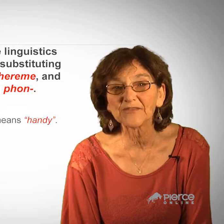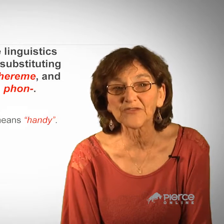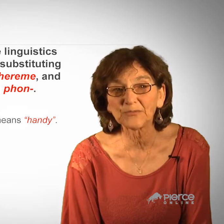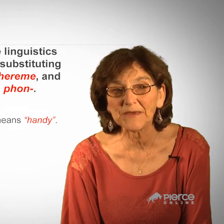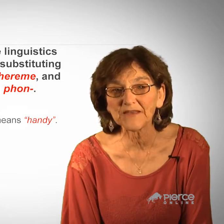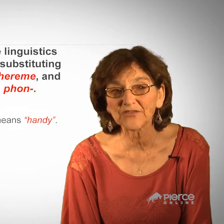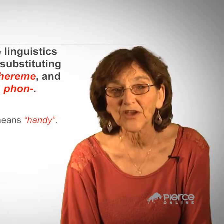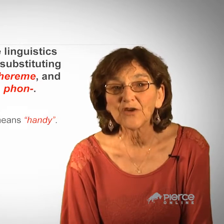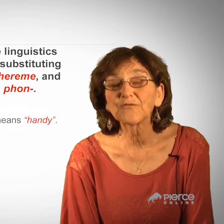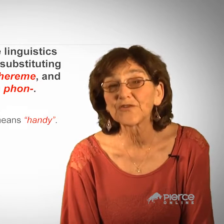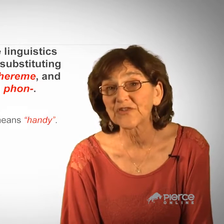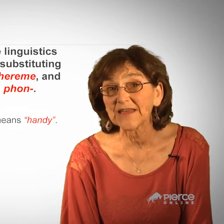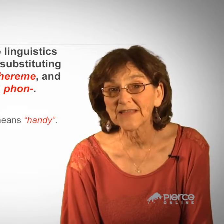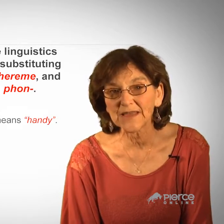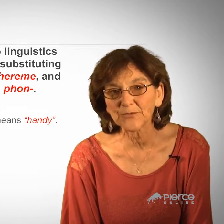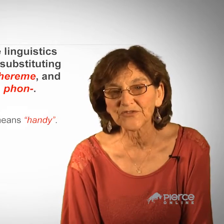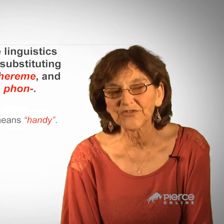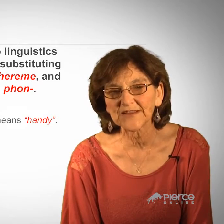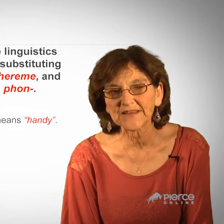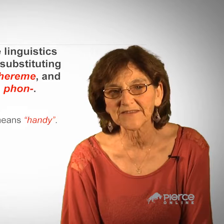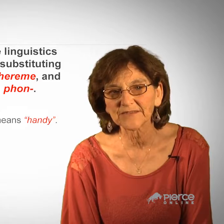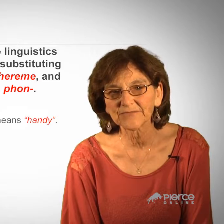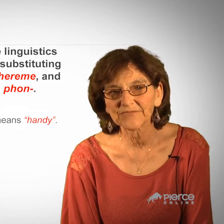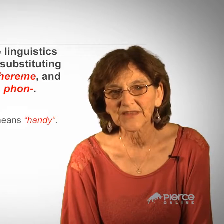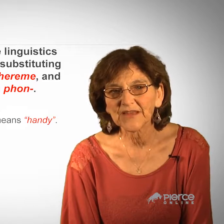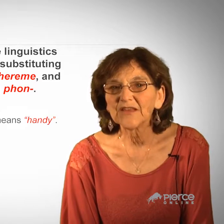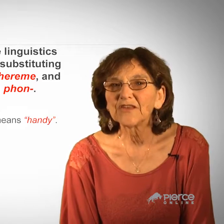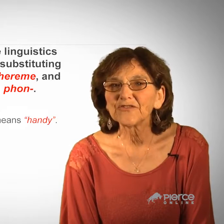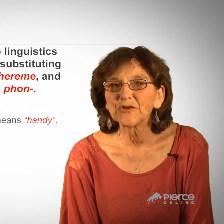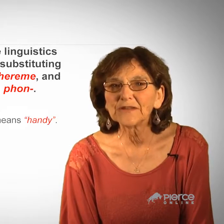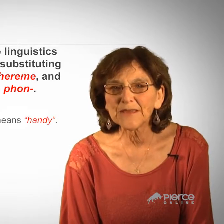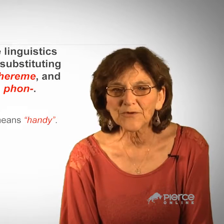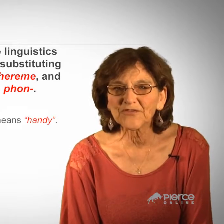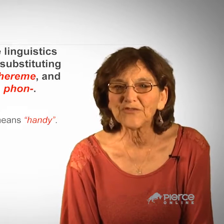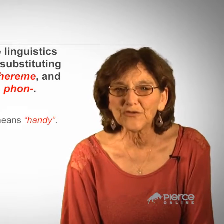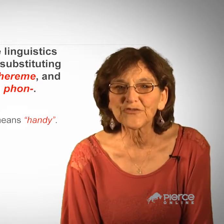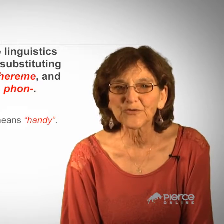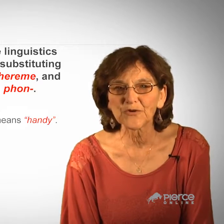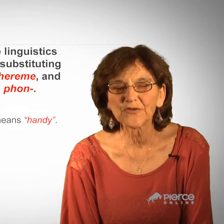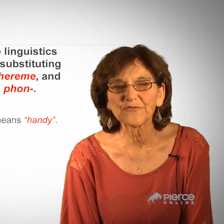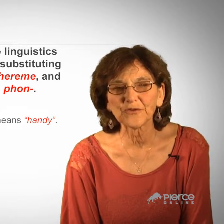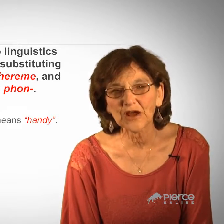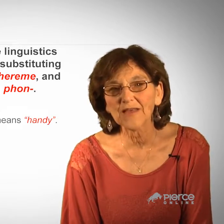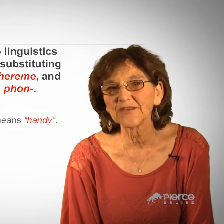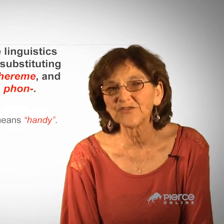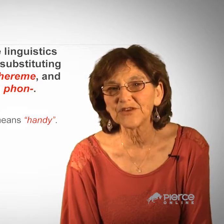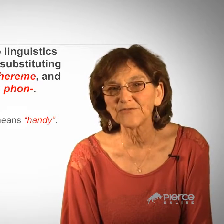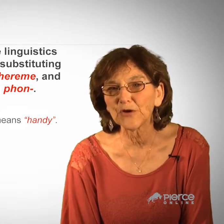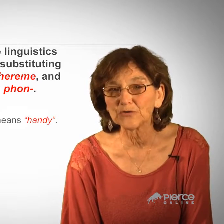to speech for sign language studies. So linguists use the words phonology phoneme and